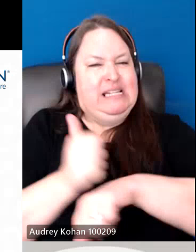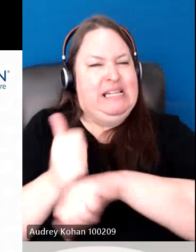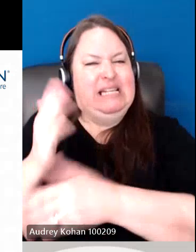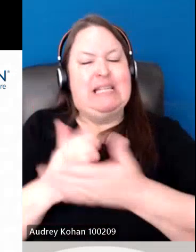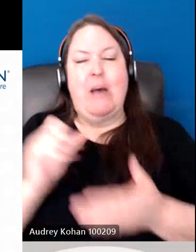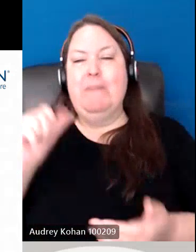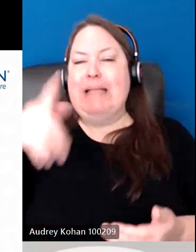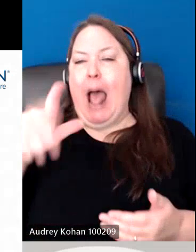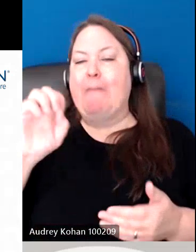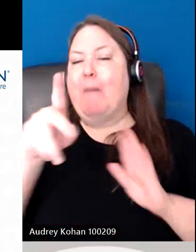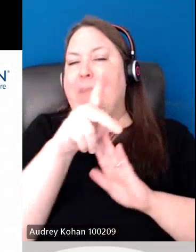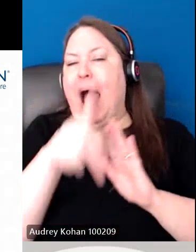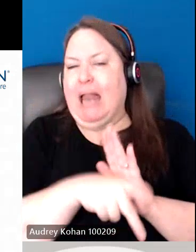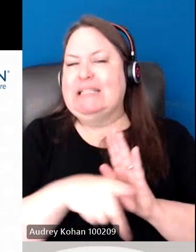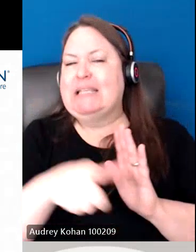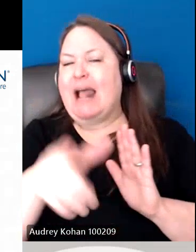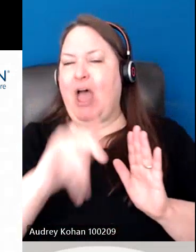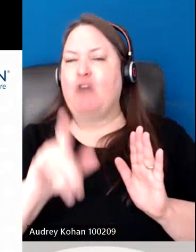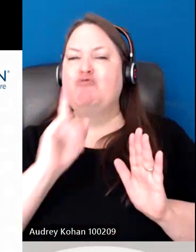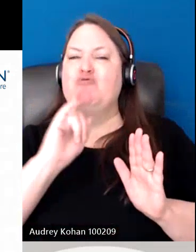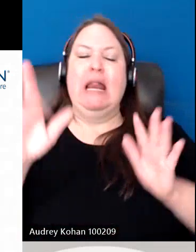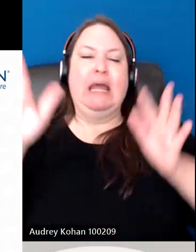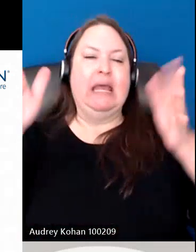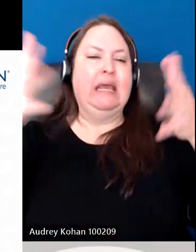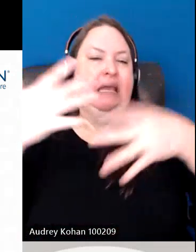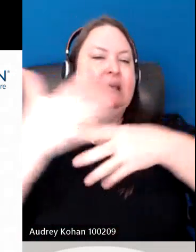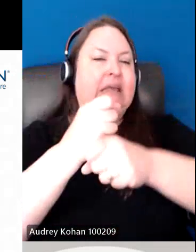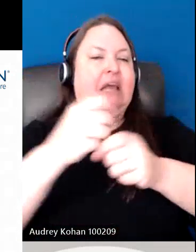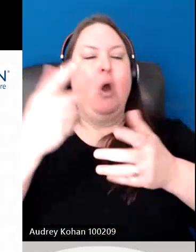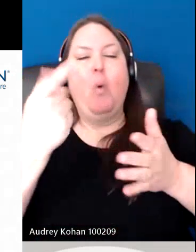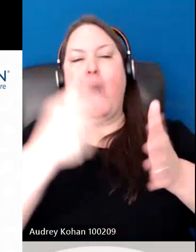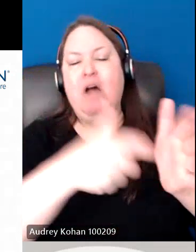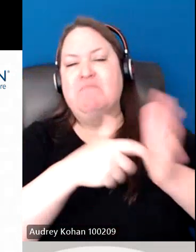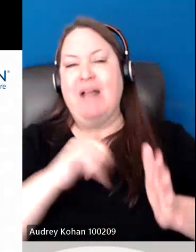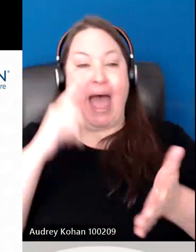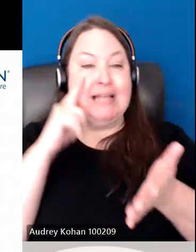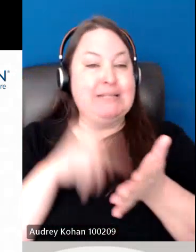templates that really outline criteria that these inspectors may be looking for if they